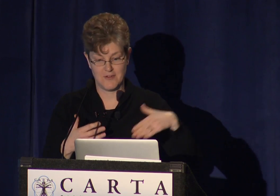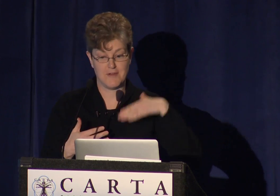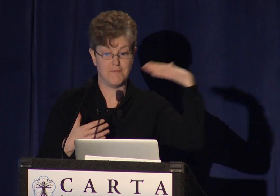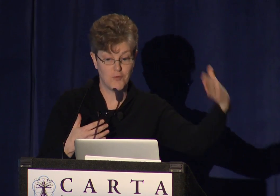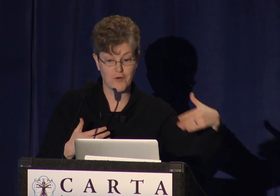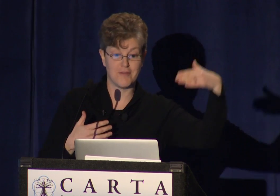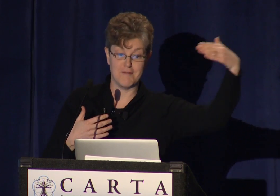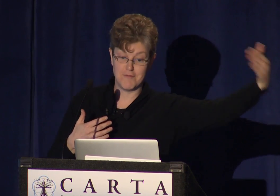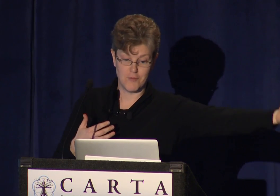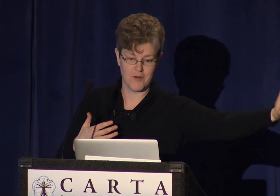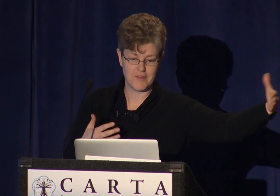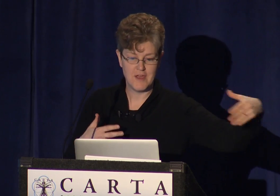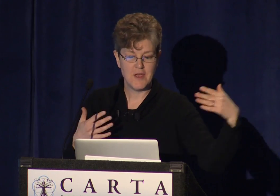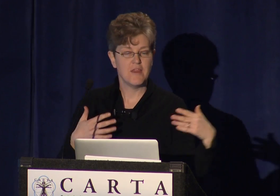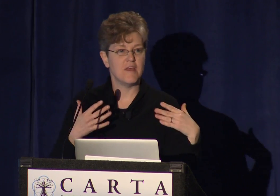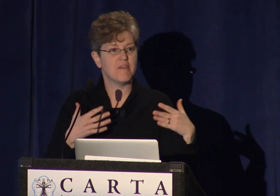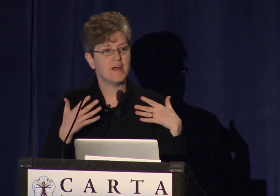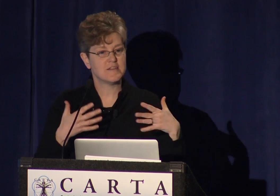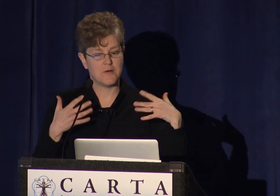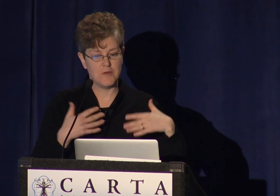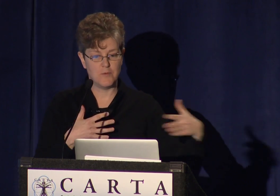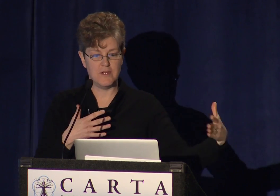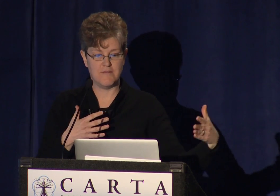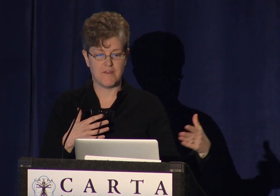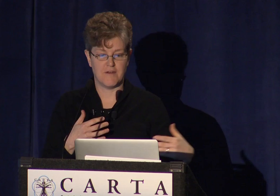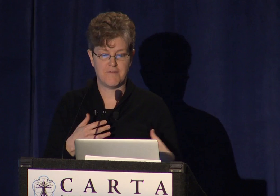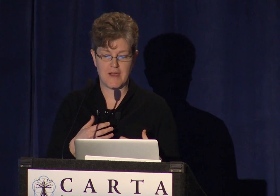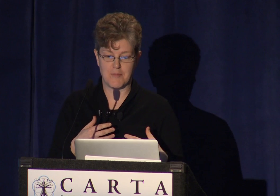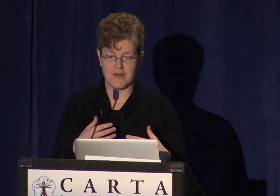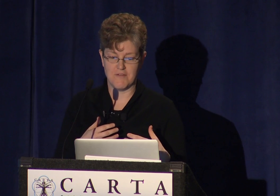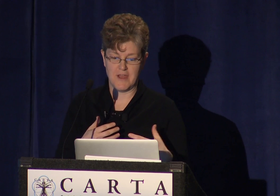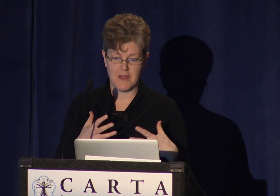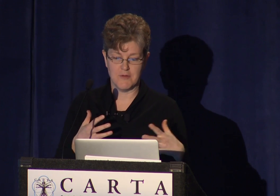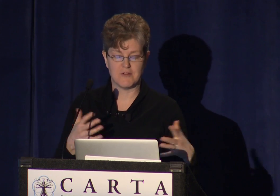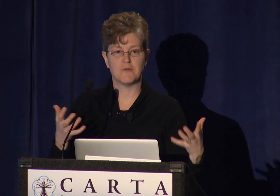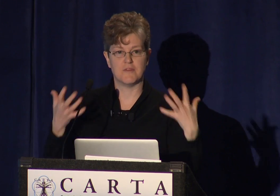actually forth and forth, that's how we use the fabric of language with the